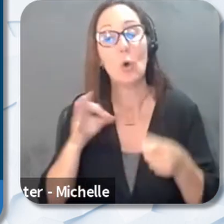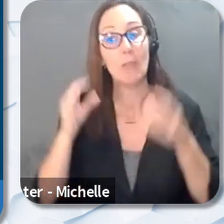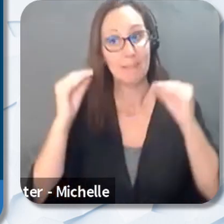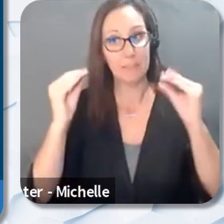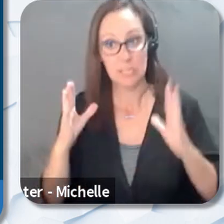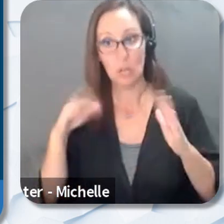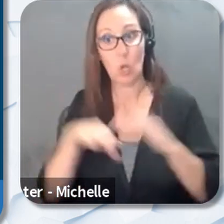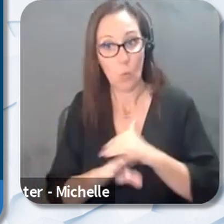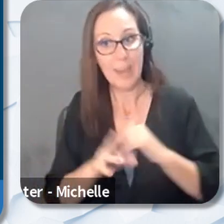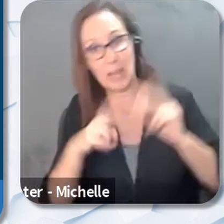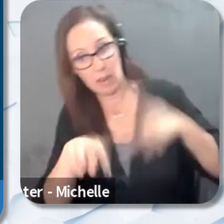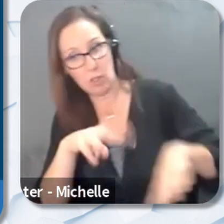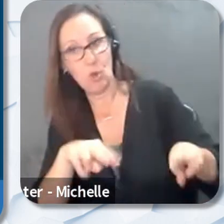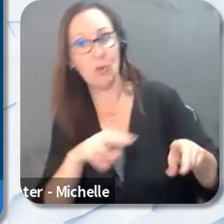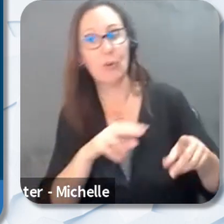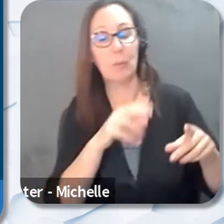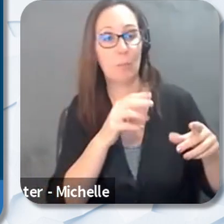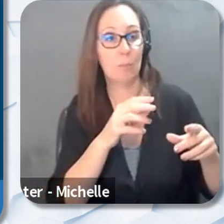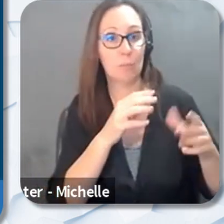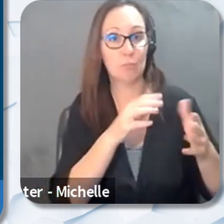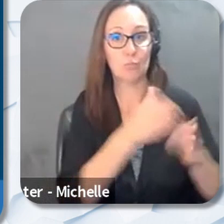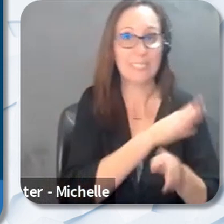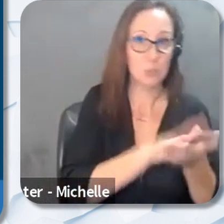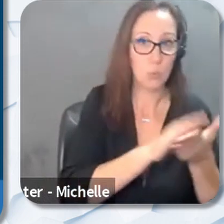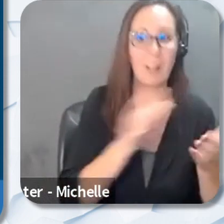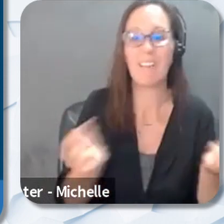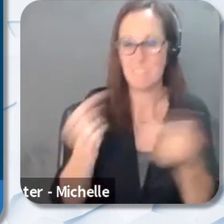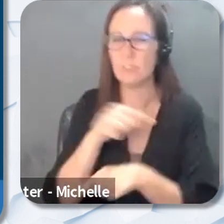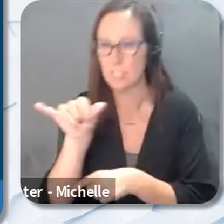and observe the preschool learning facilitators. and vice versa, and all across the different grade